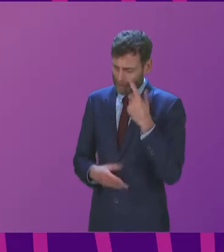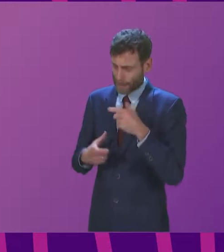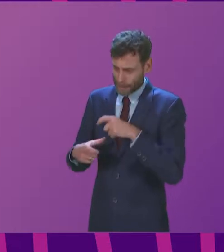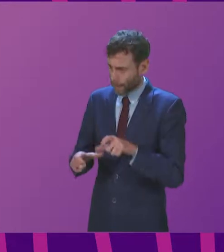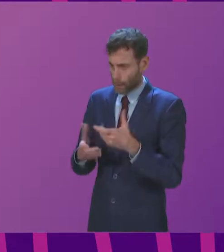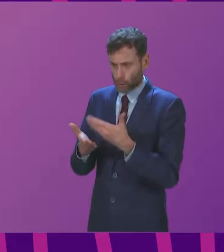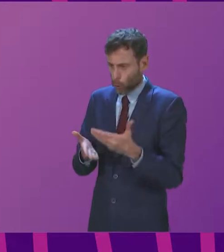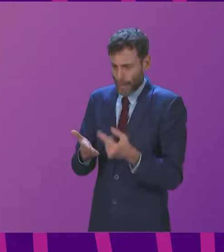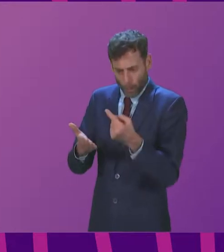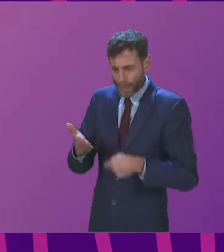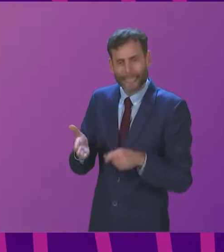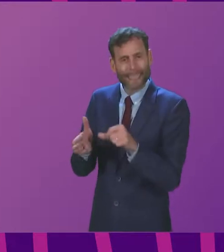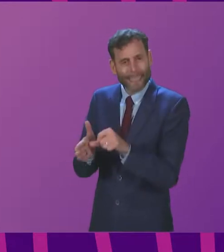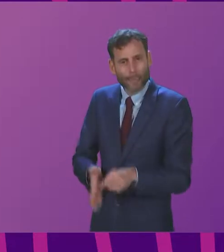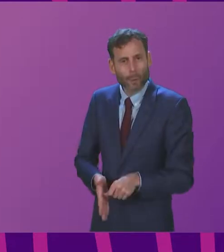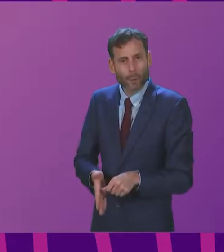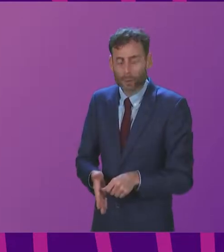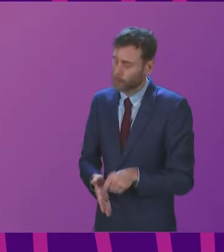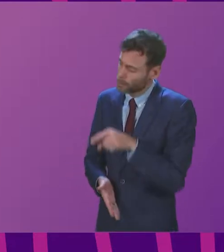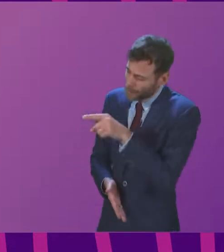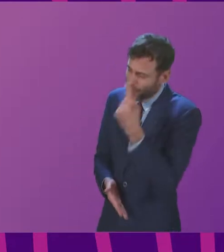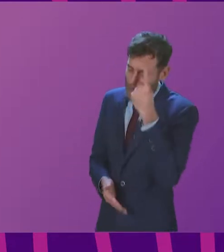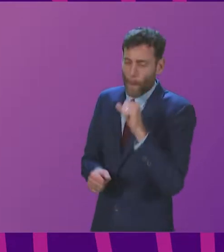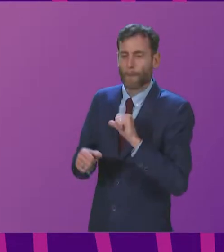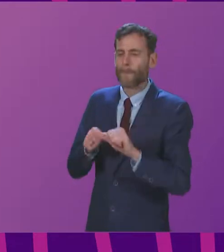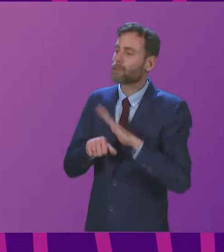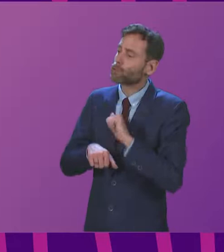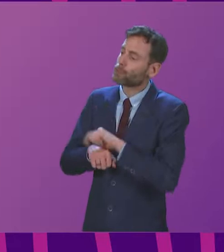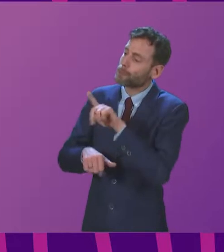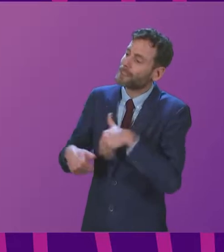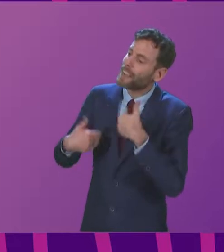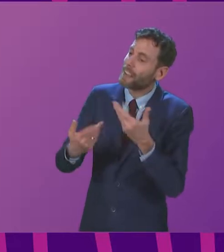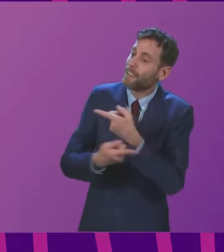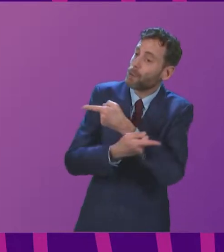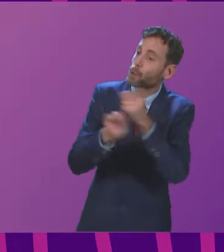does the First Minister not think that the best Christmas gift that she could give to the NHS